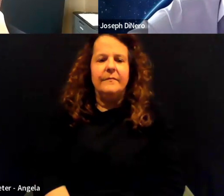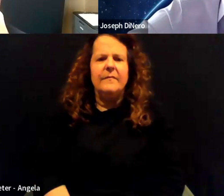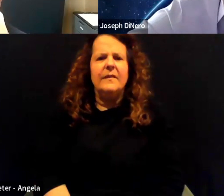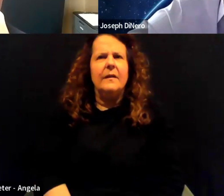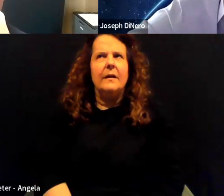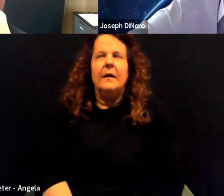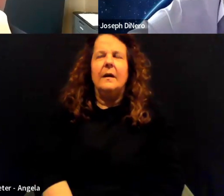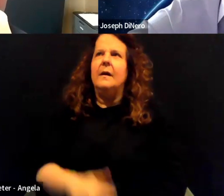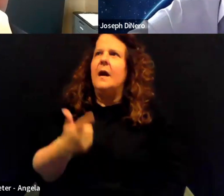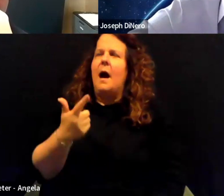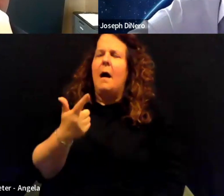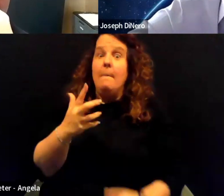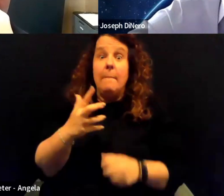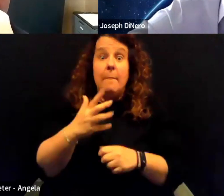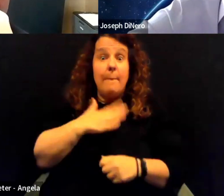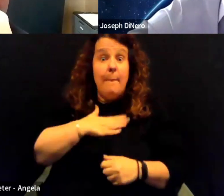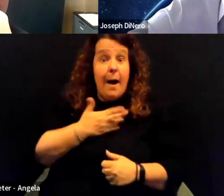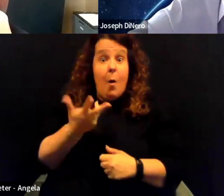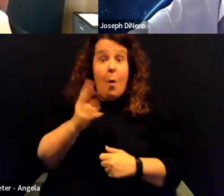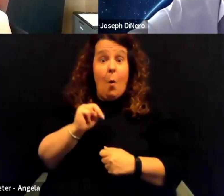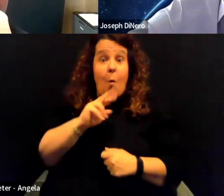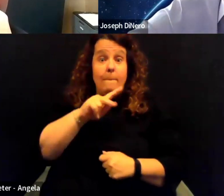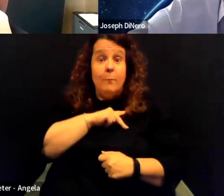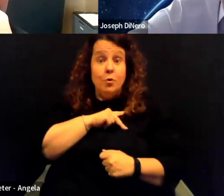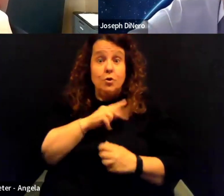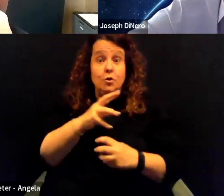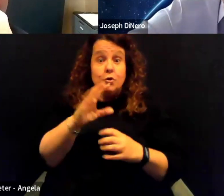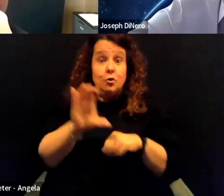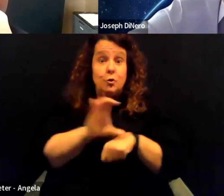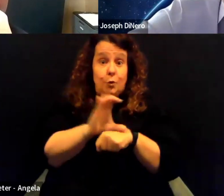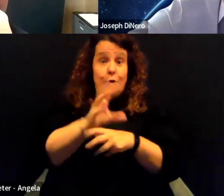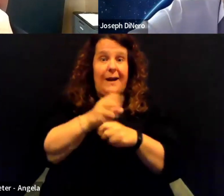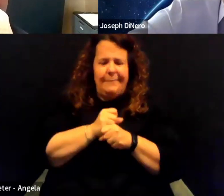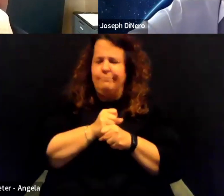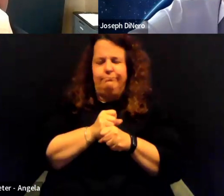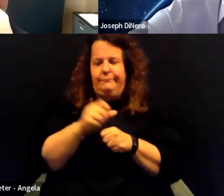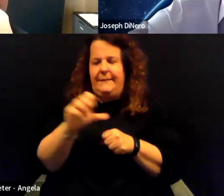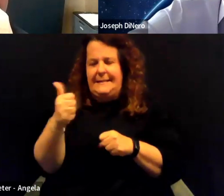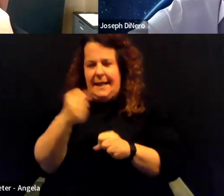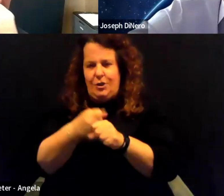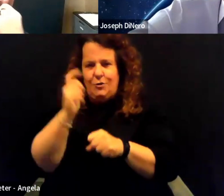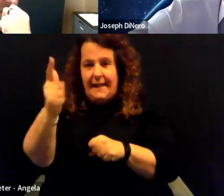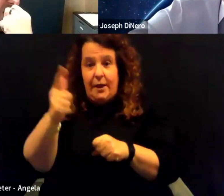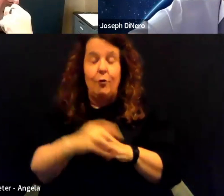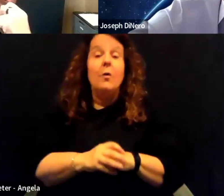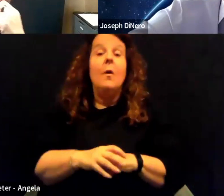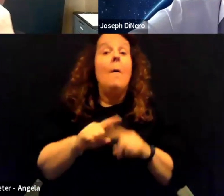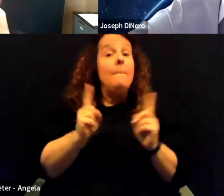probably another 10 years, but, , I worked in the hotel industry for nearly 10 years.